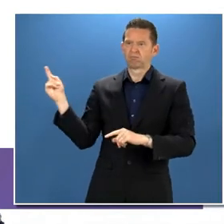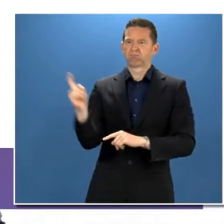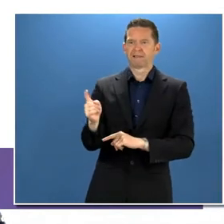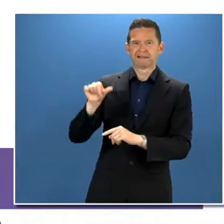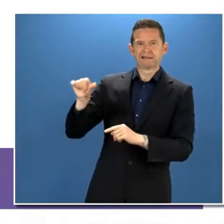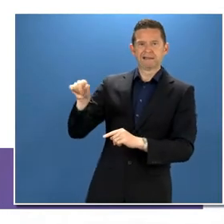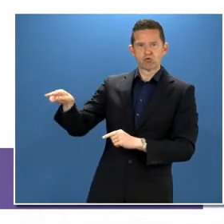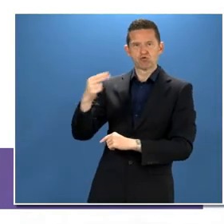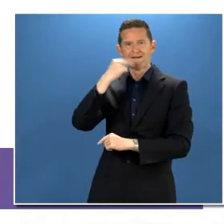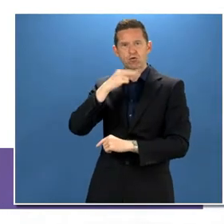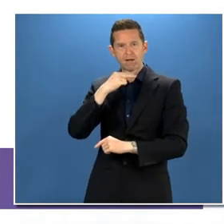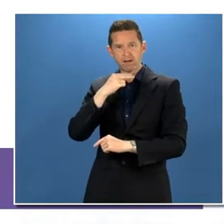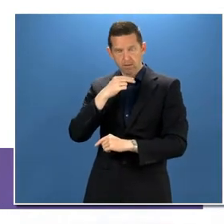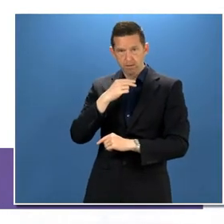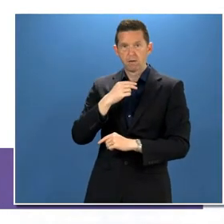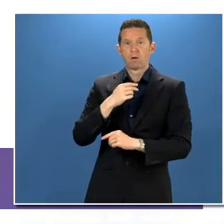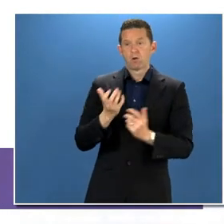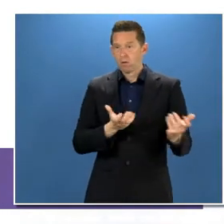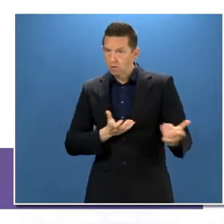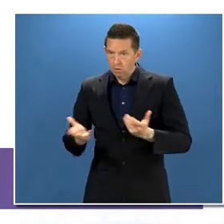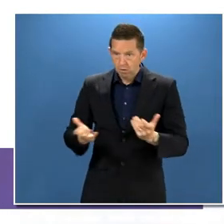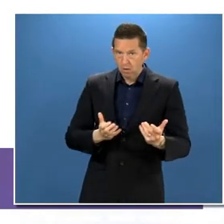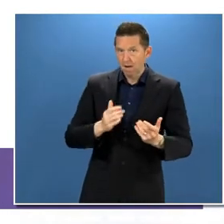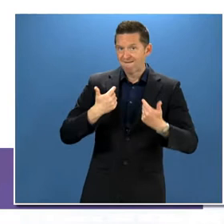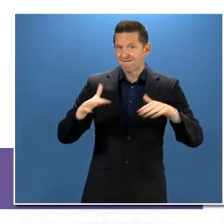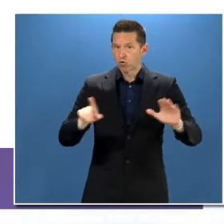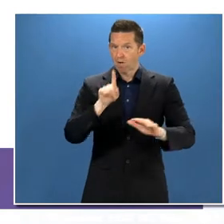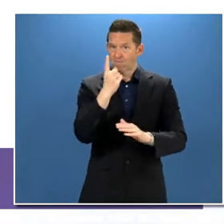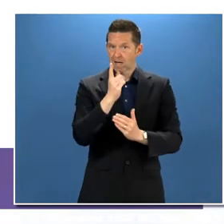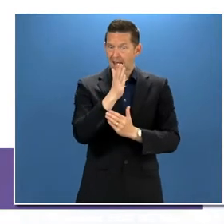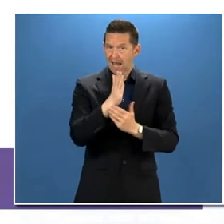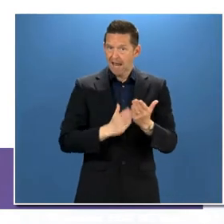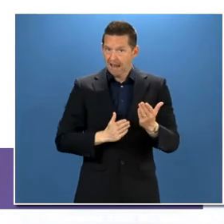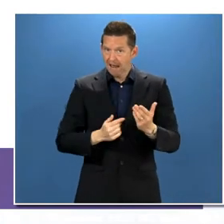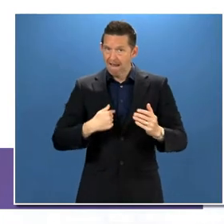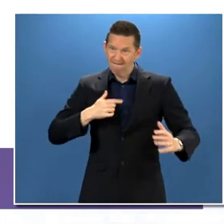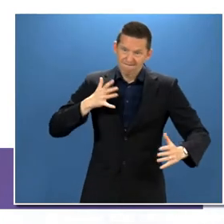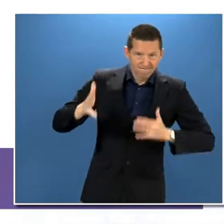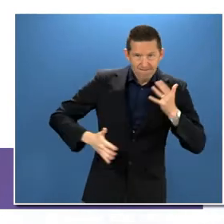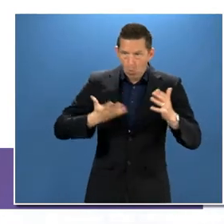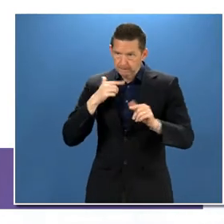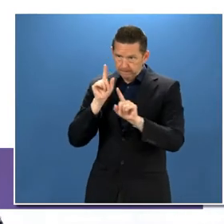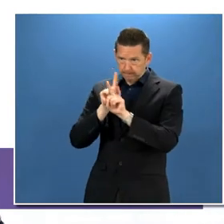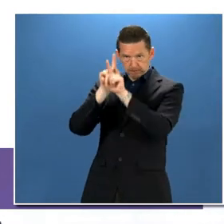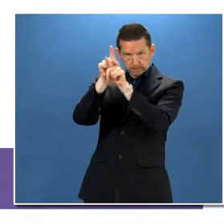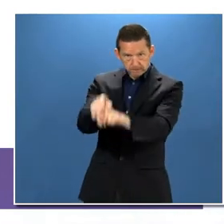Towards the end of the first half, when I was --- I ran after someone to tackle them. I tackled them.